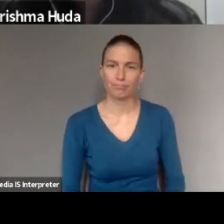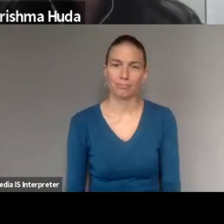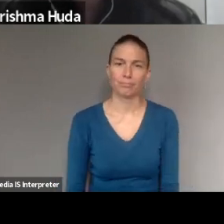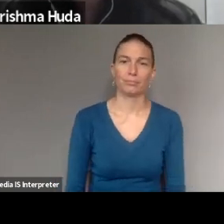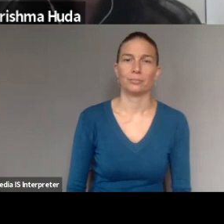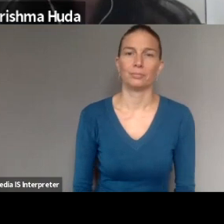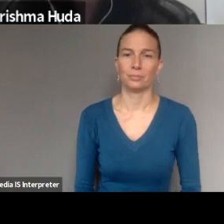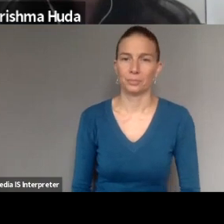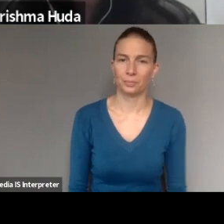Trying to change the slide…